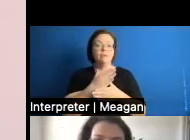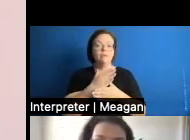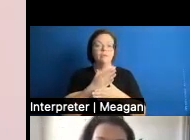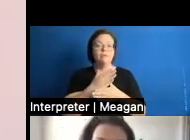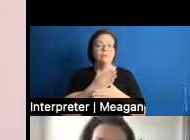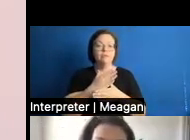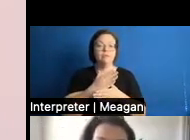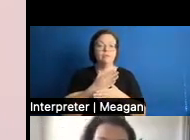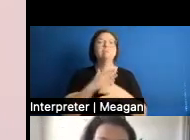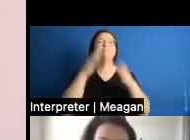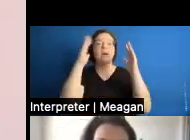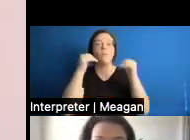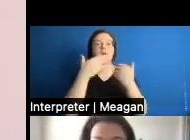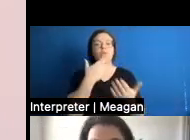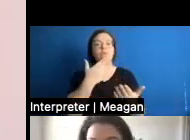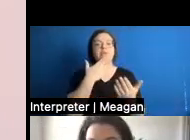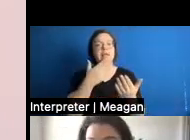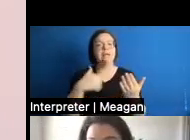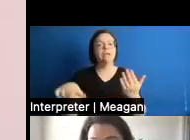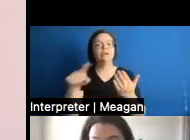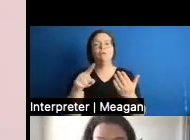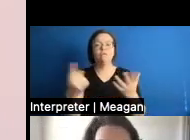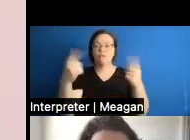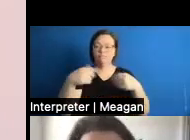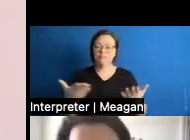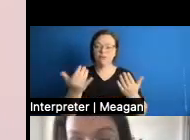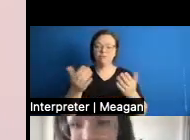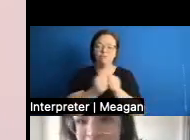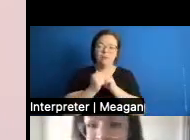I want to thank you guys for just being here with me and writing with me.